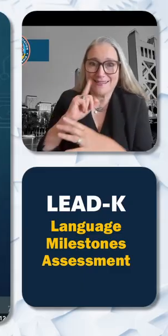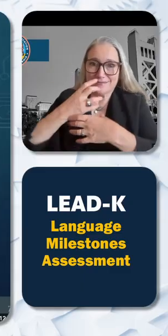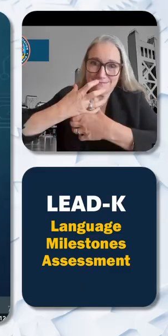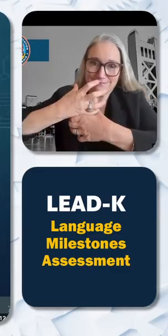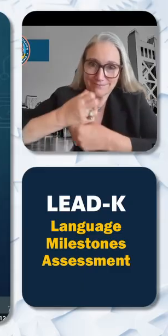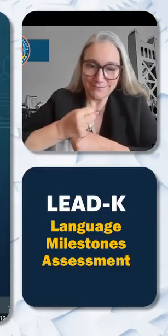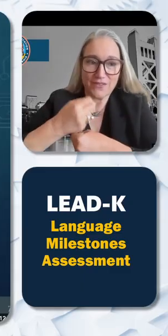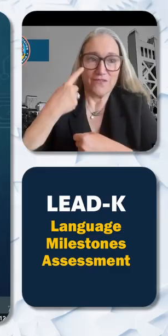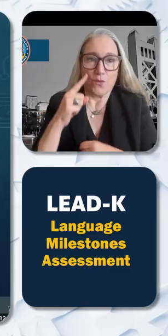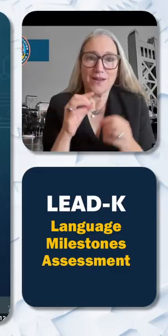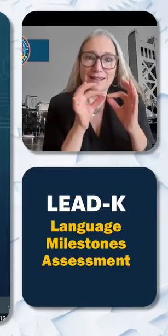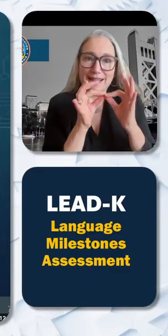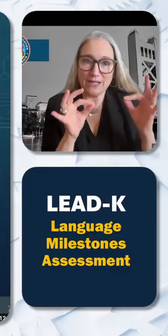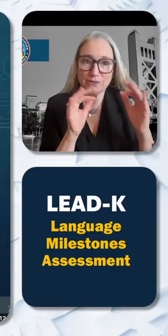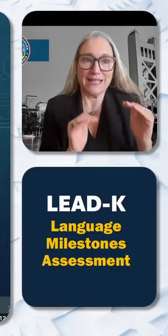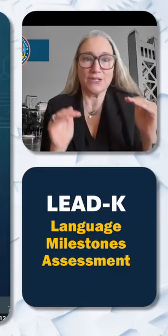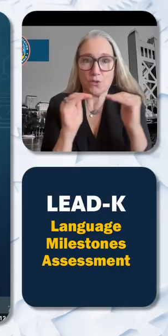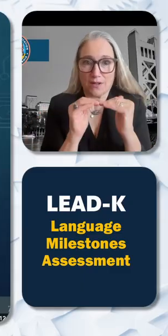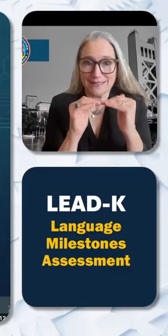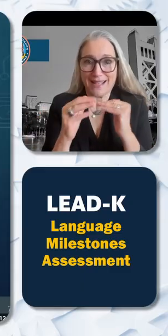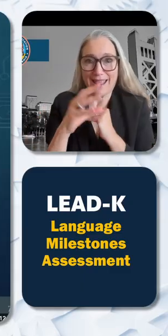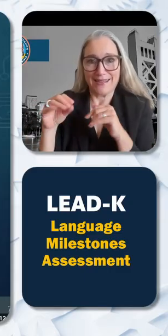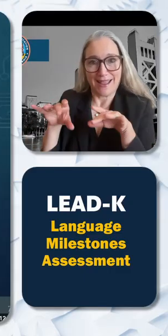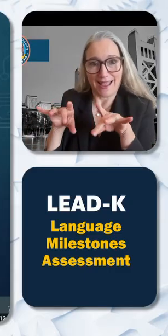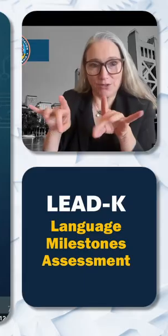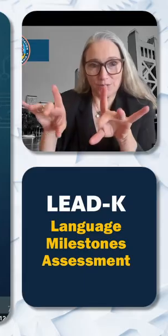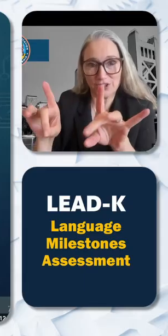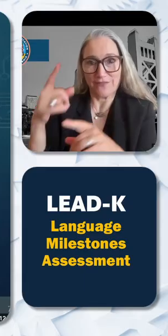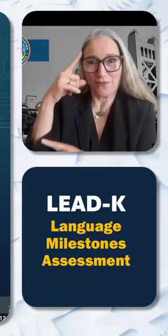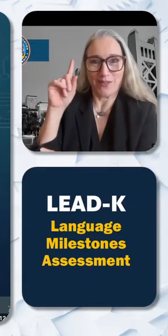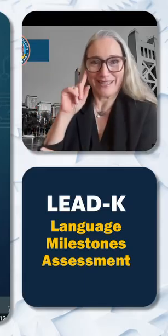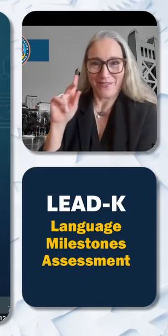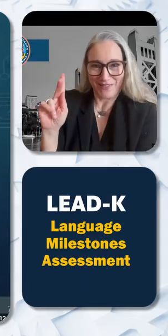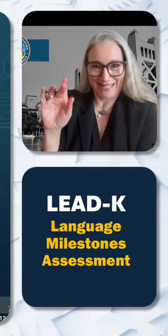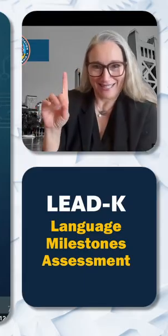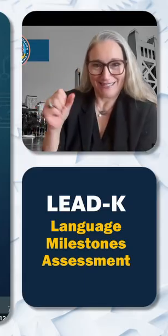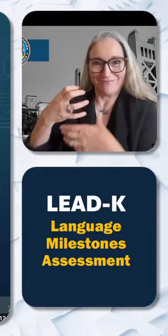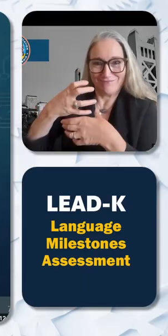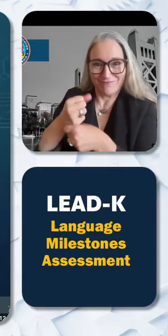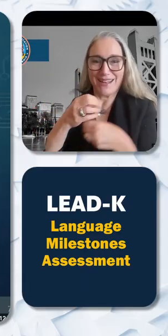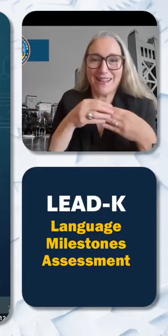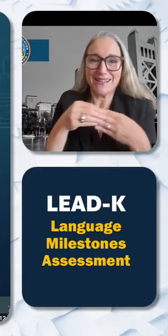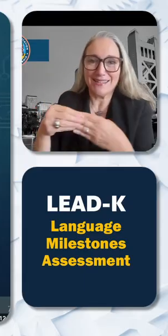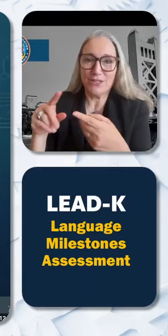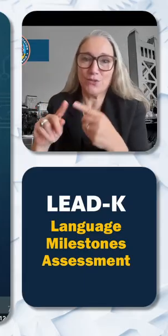Now, LEAD-K is actually an acronym for Language, Equality, and Acquisition for Deaf Kids.